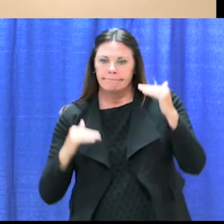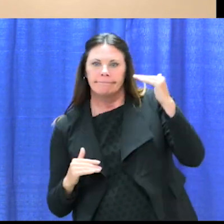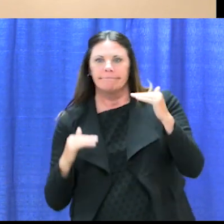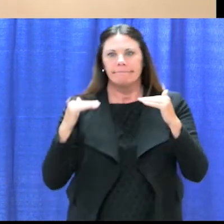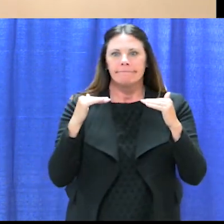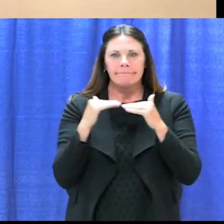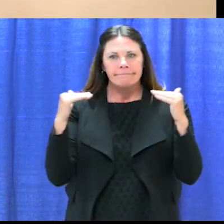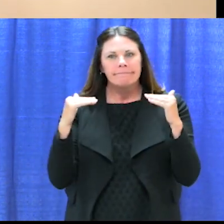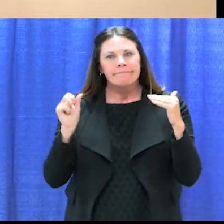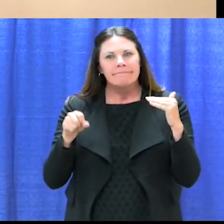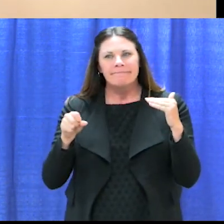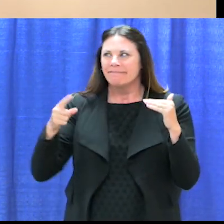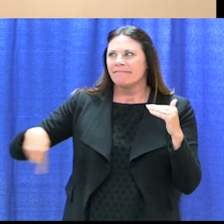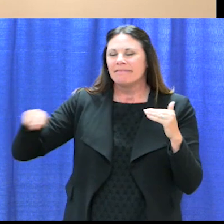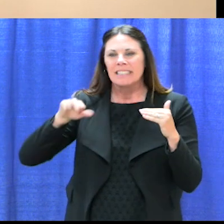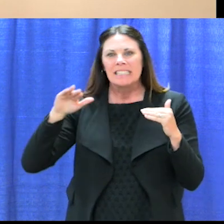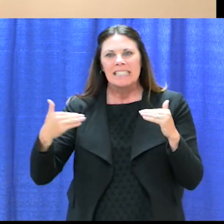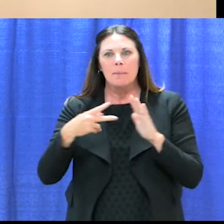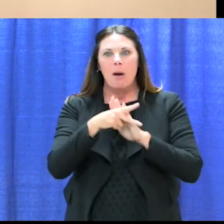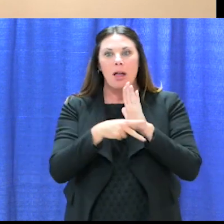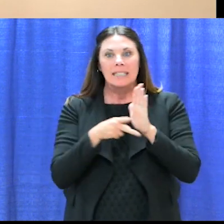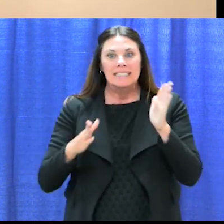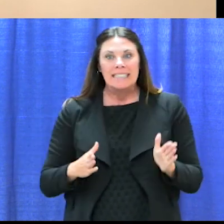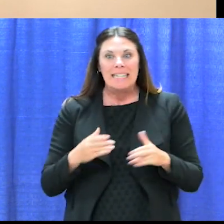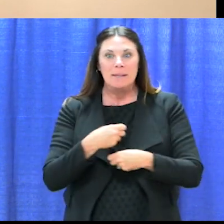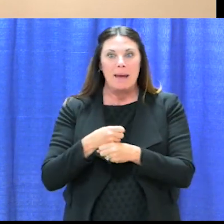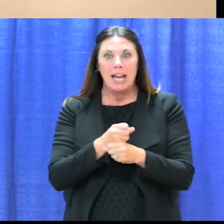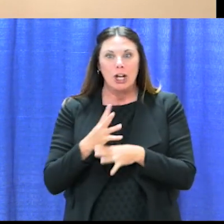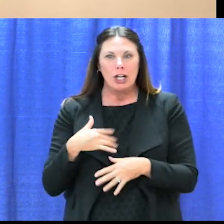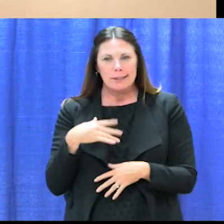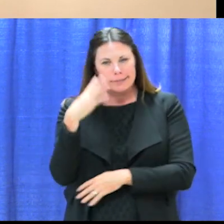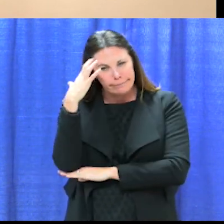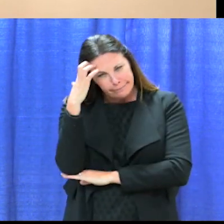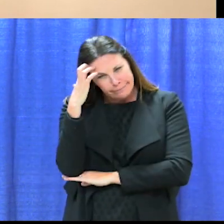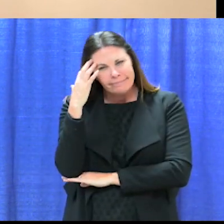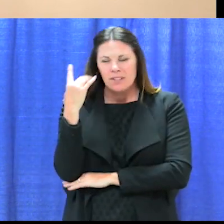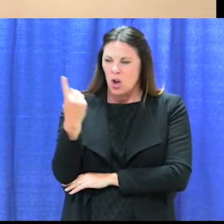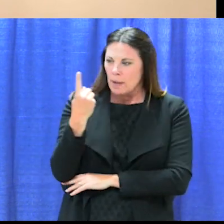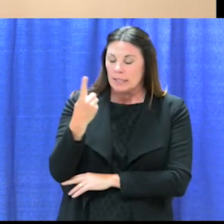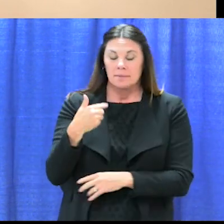I've seen for the least a couple of decades you might not know this, after college I went back home to South San Diego.